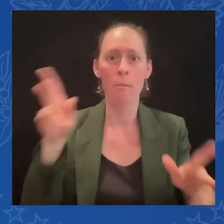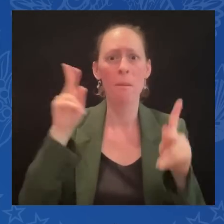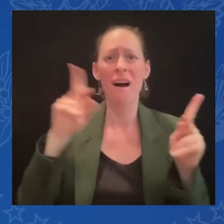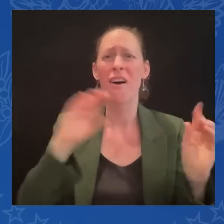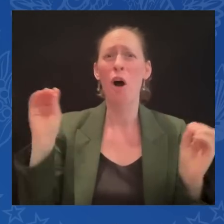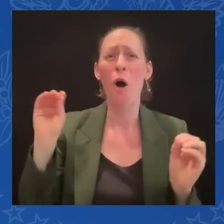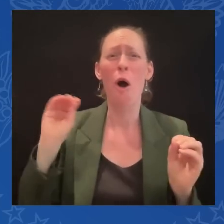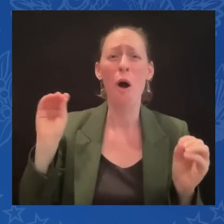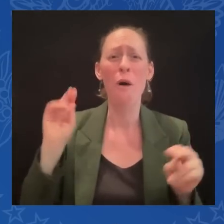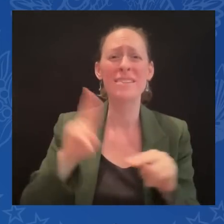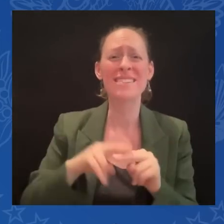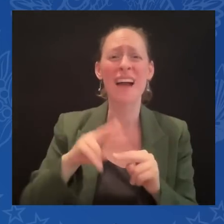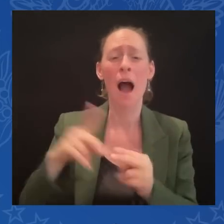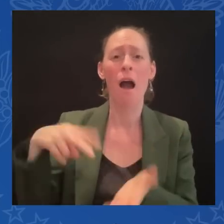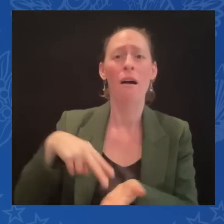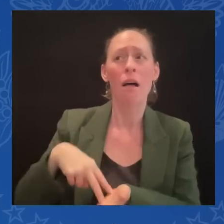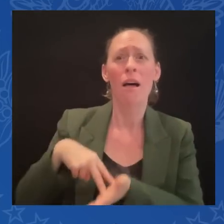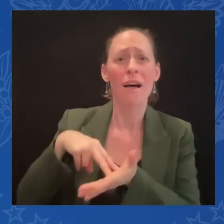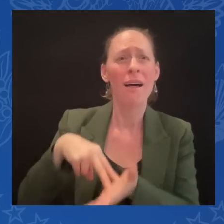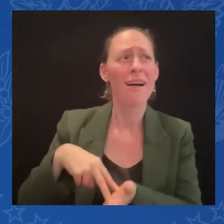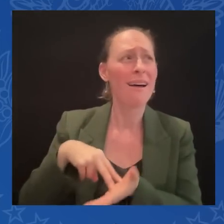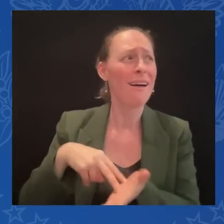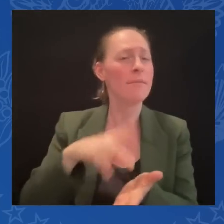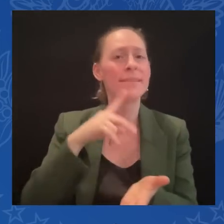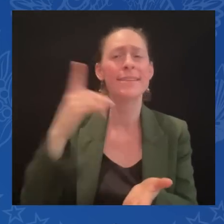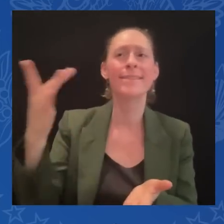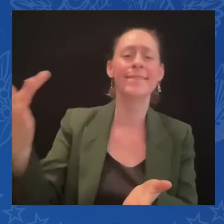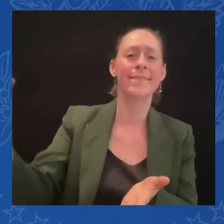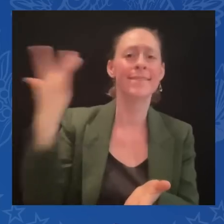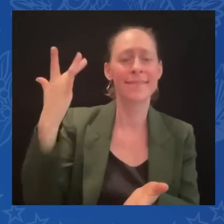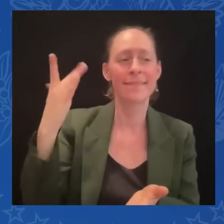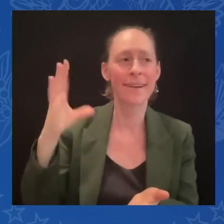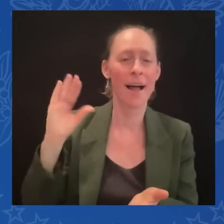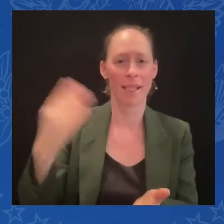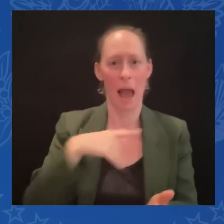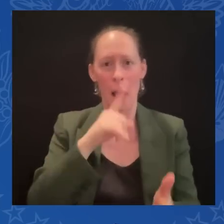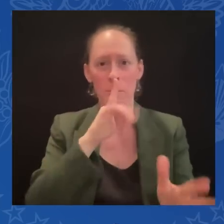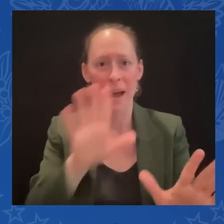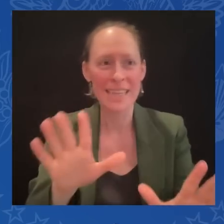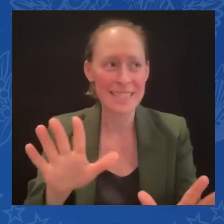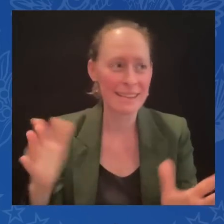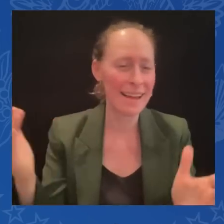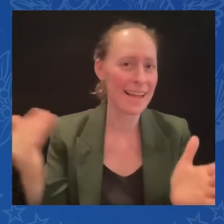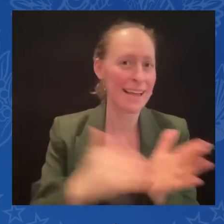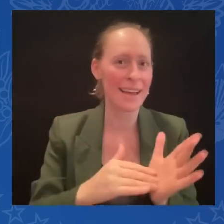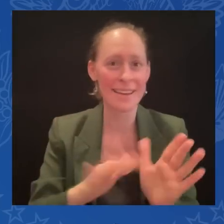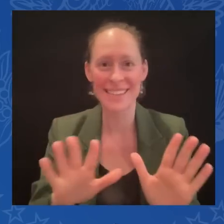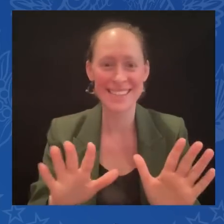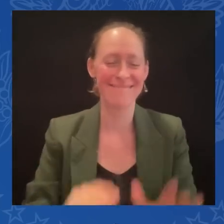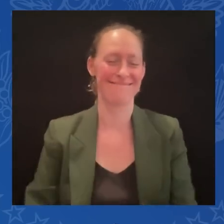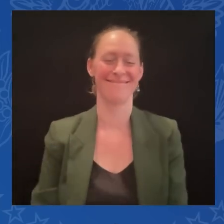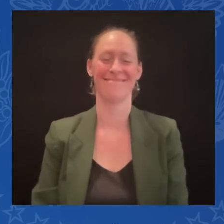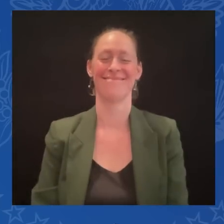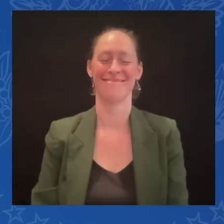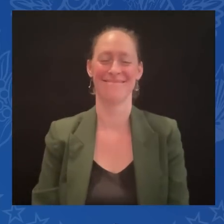I also want to thank the leadership of Enphase and Flex for hosting us. You know, I'm here to talk about